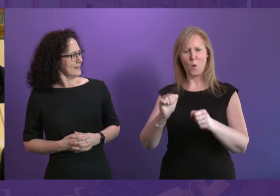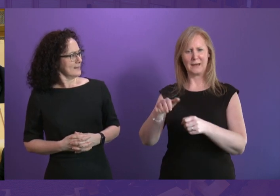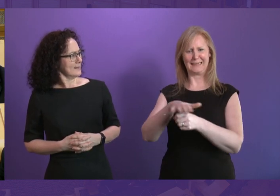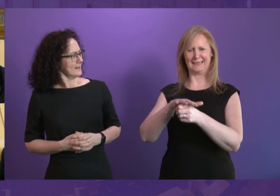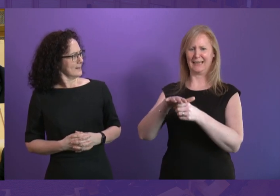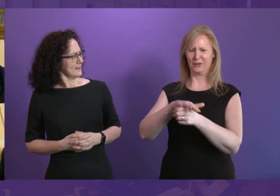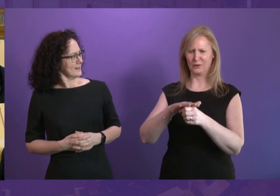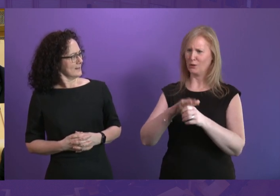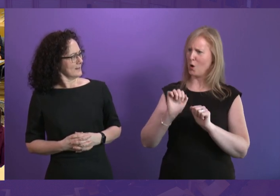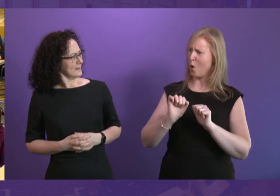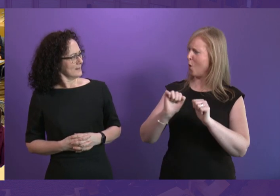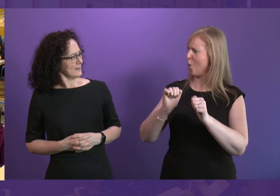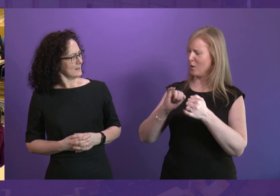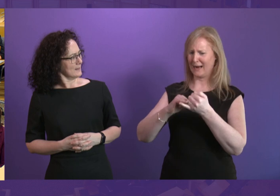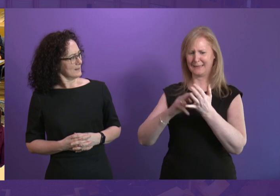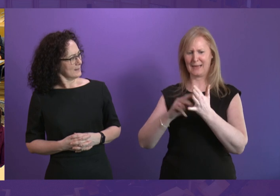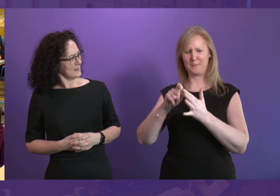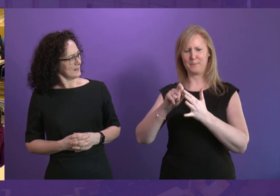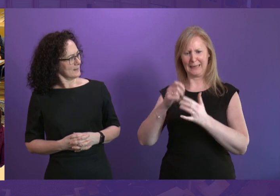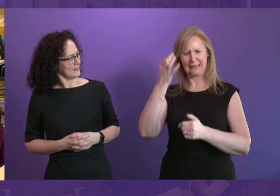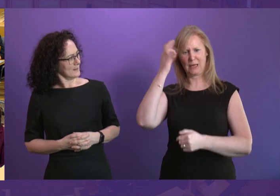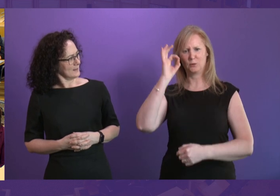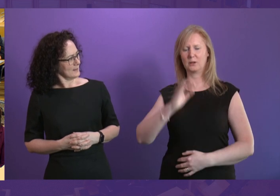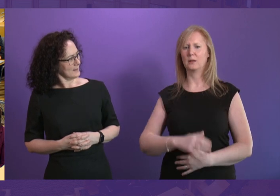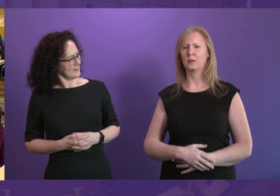by her own SNP council.